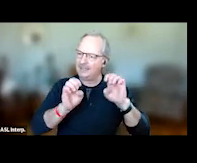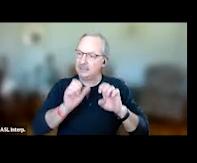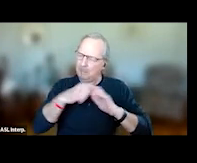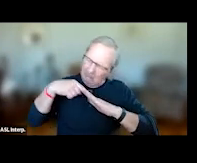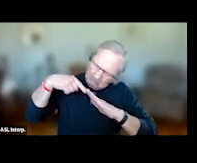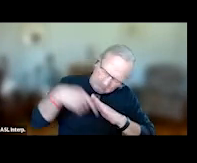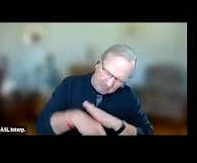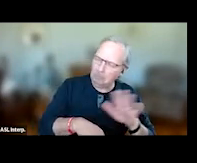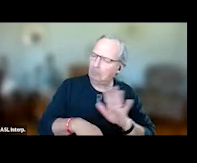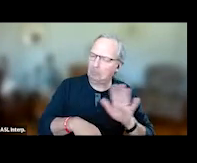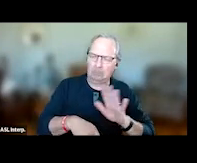even just getting your body moving.